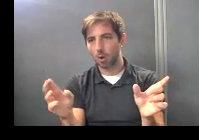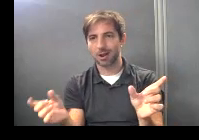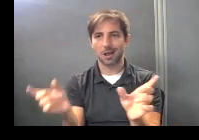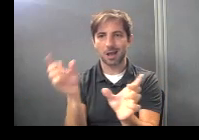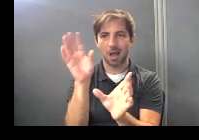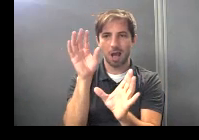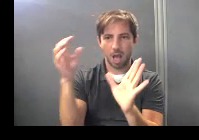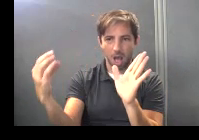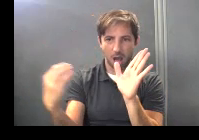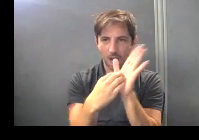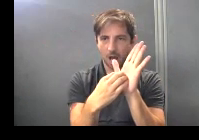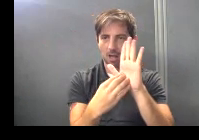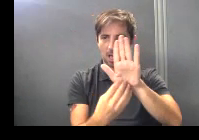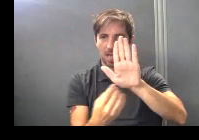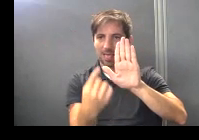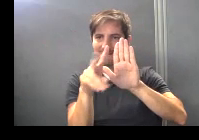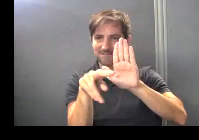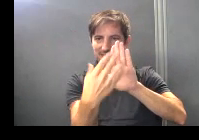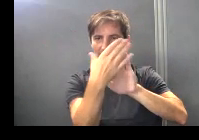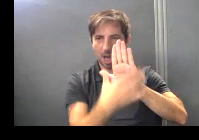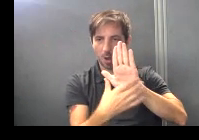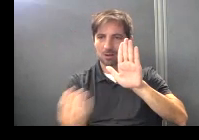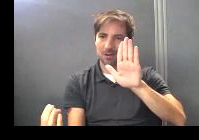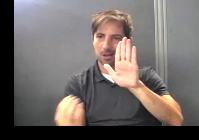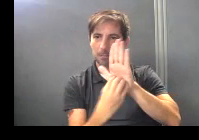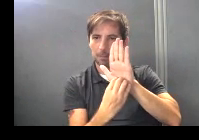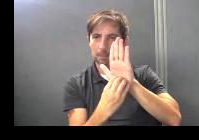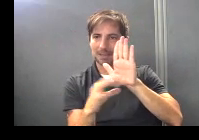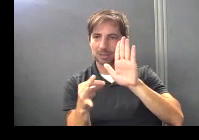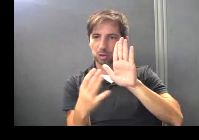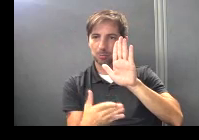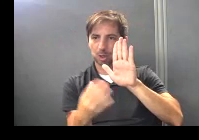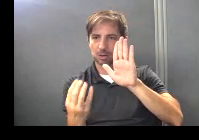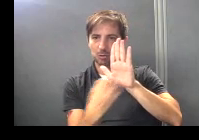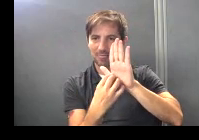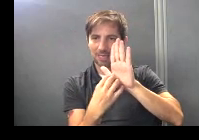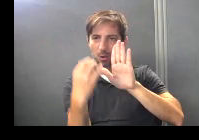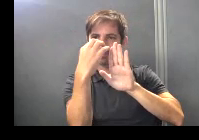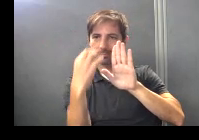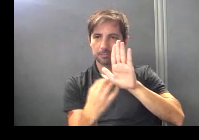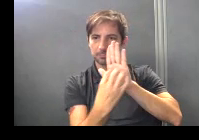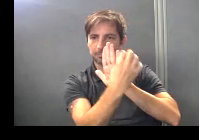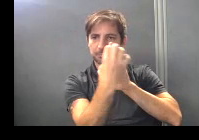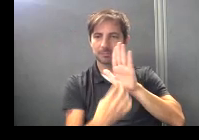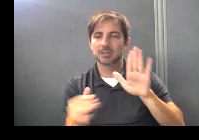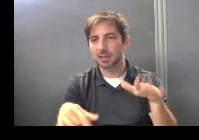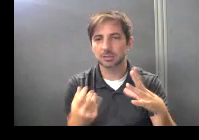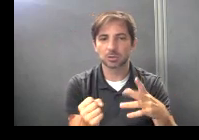IT'S ALSO IMPORTANT TO DESCRIBE YOUR VIDEOS. YOU CAN HAVE THAT AS A SEPARATE VIDEO.